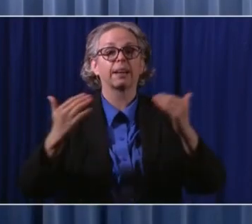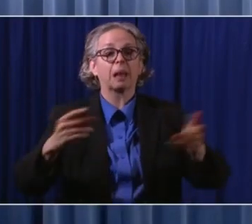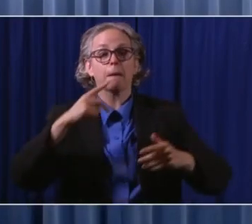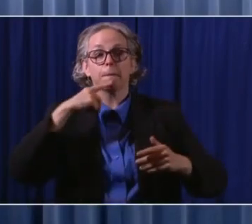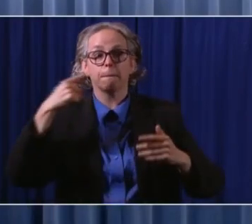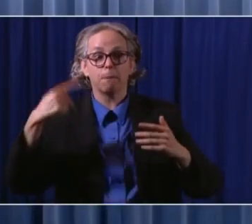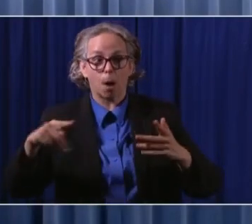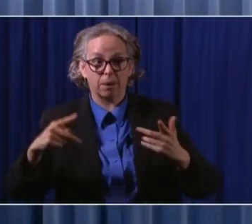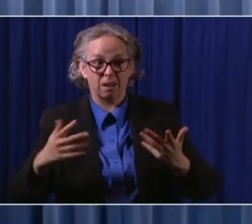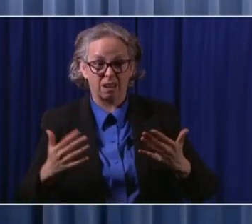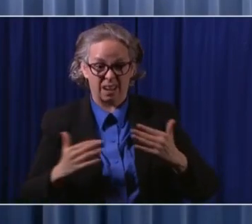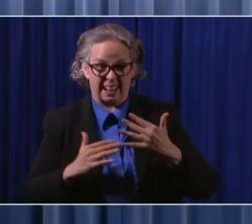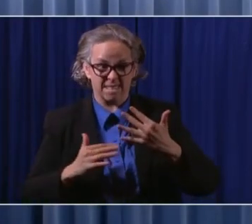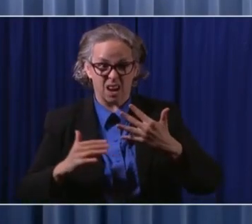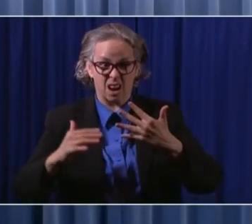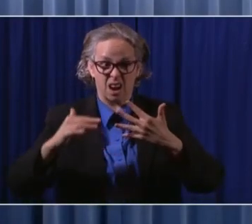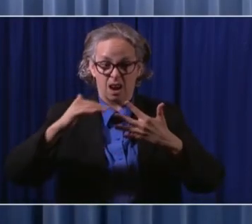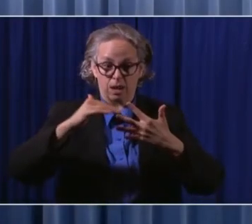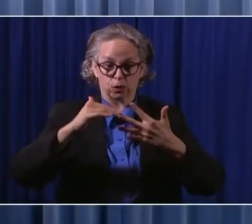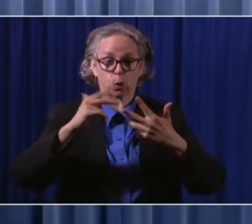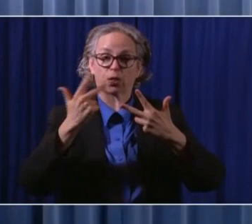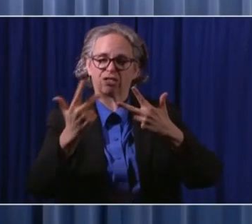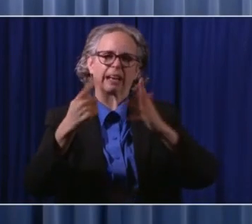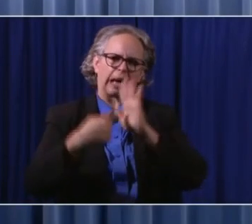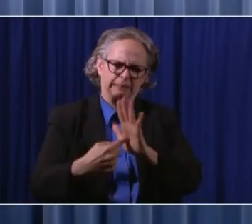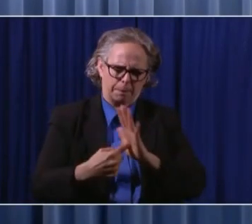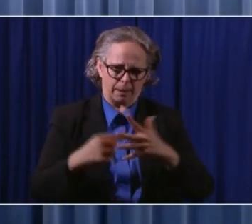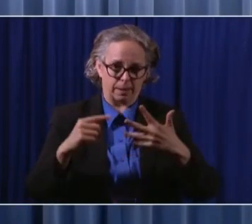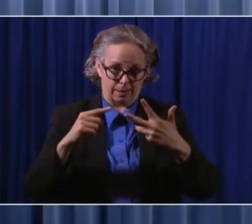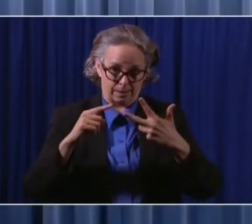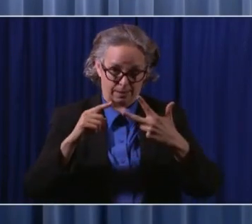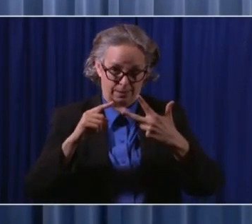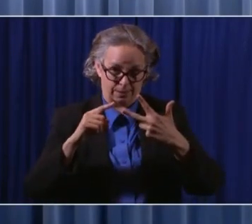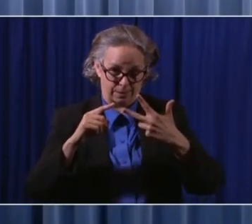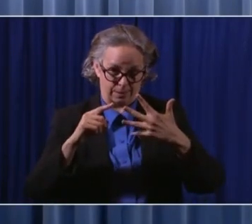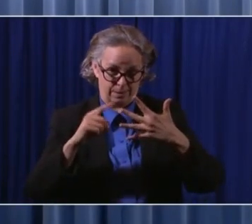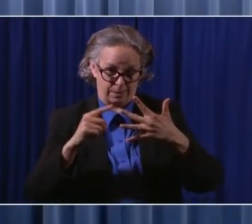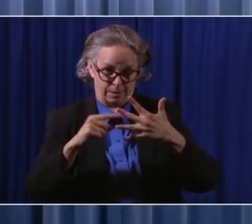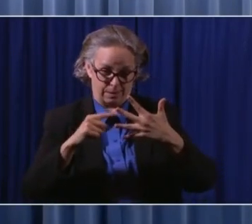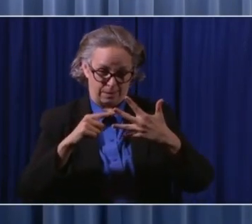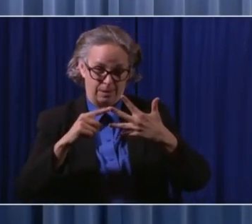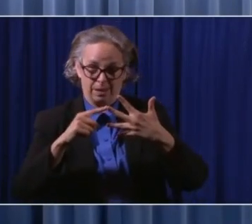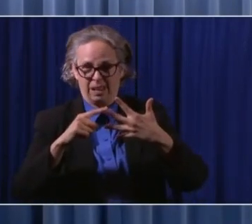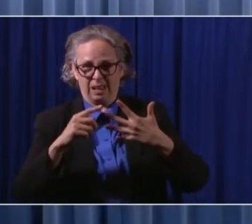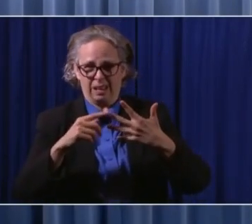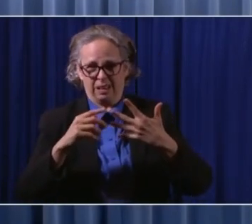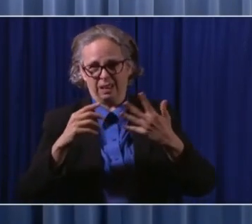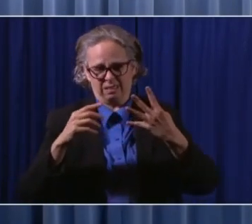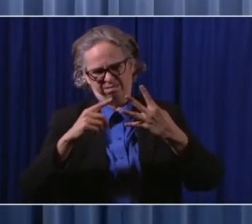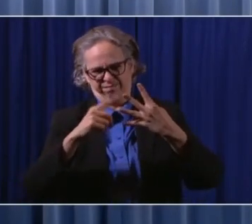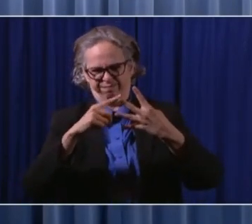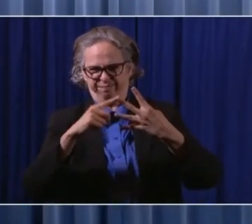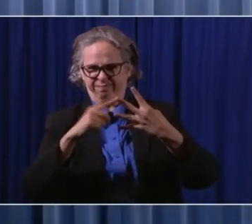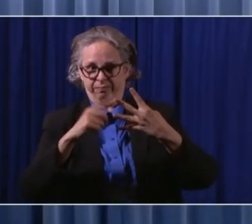INDICATORS ARE MET. FOR COUNTIES THAT MEET 4 TO 5 INDICATORS, THEY ARE LISTED AS LEVEL THREE, WHICH IS THE RED